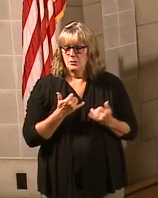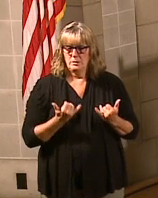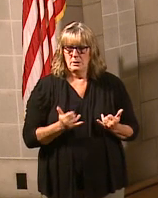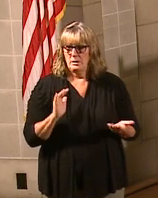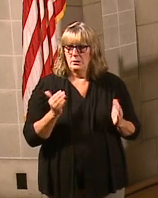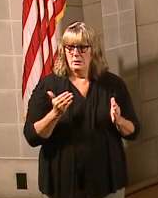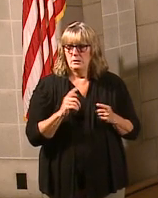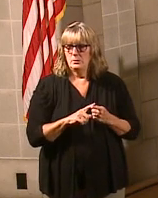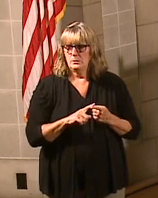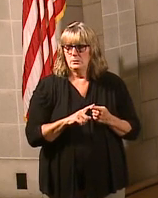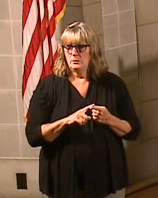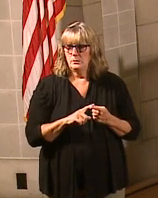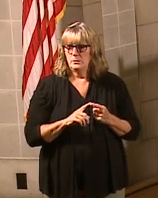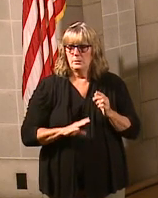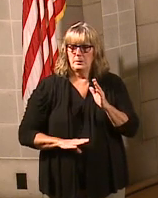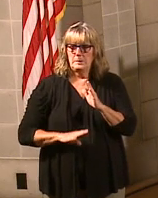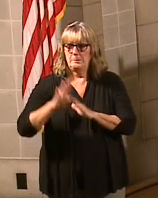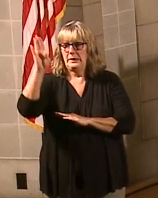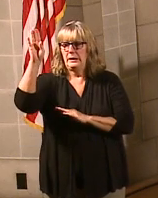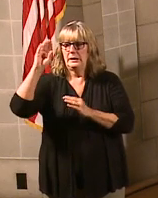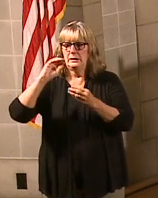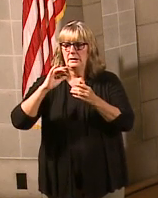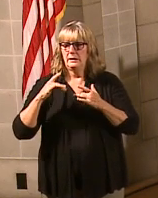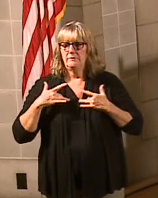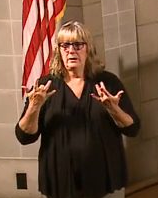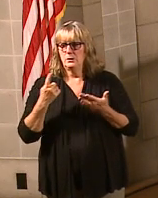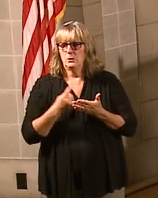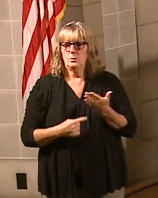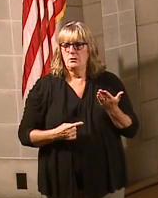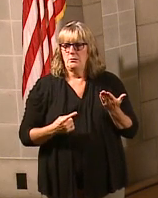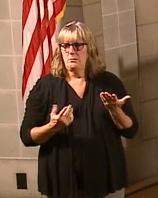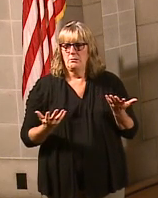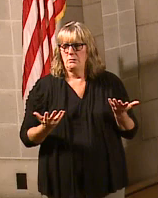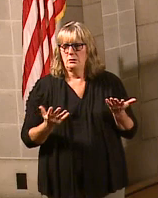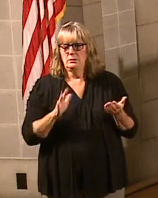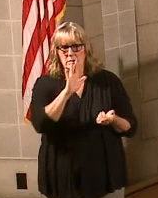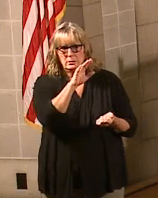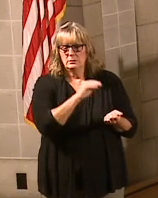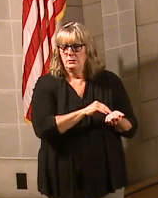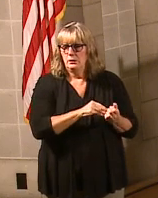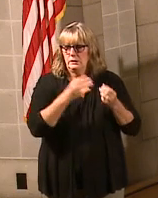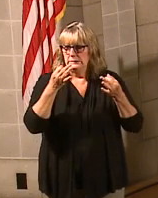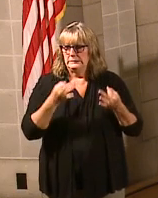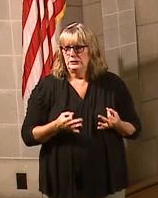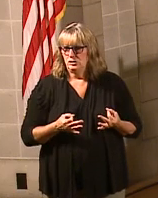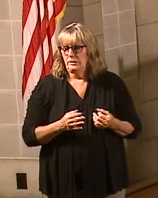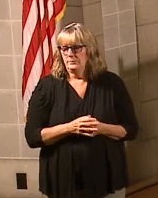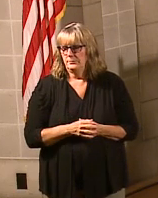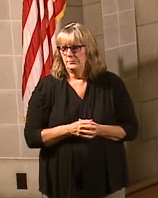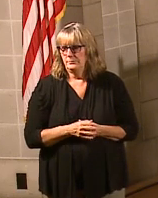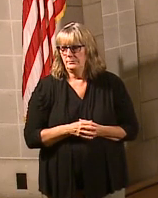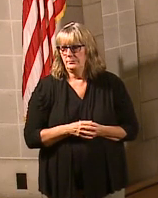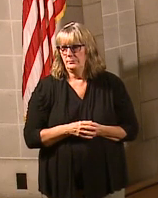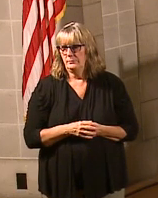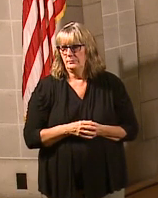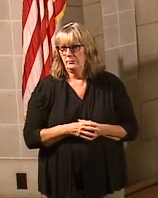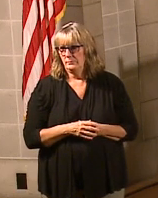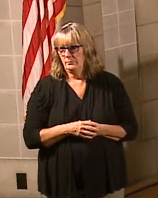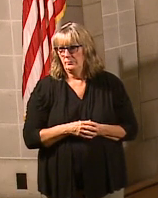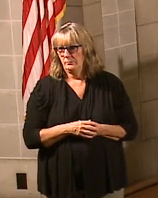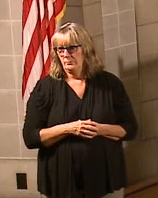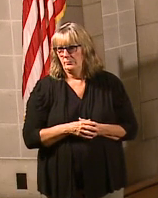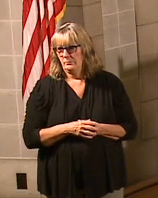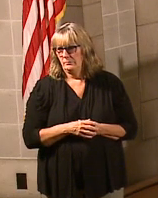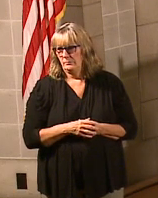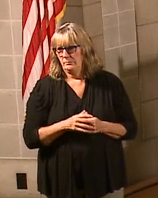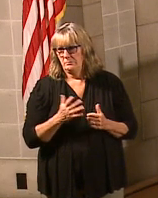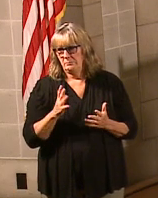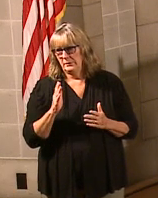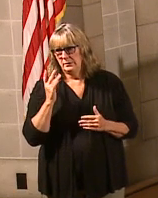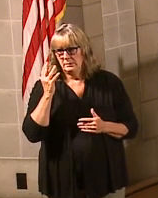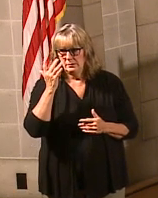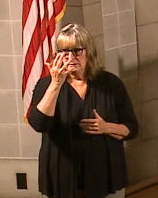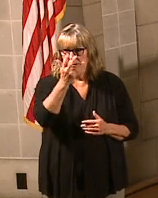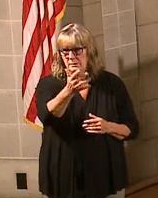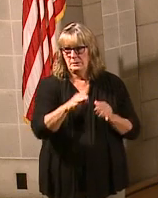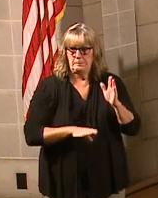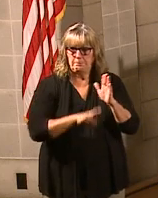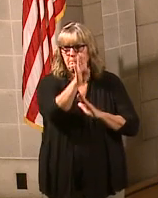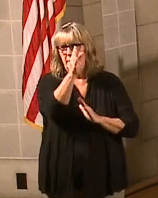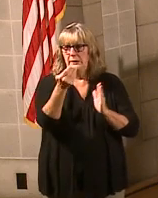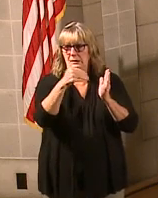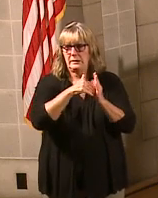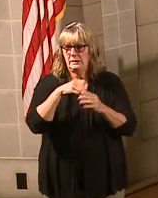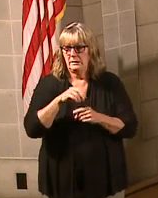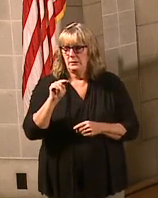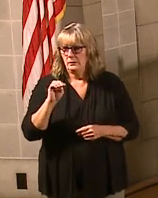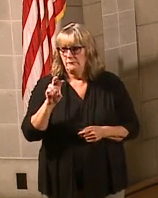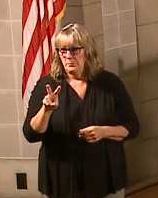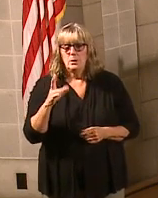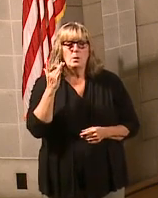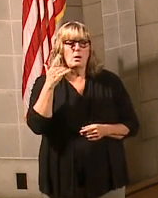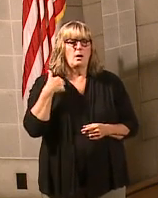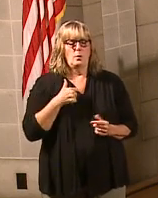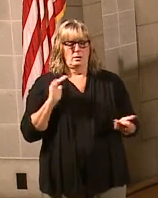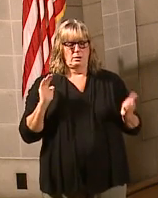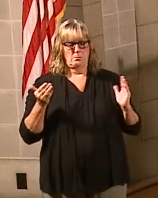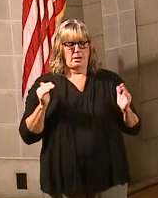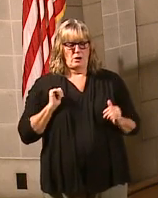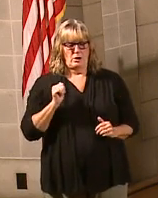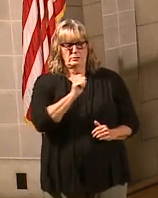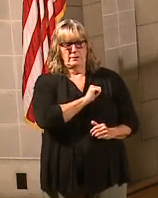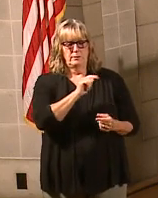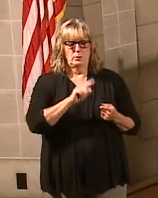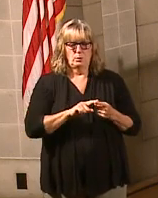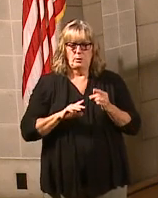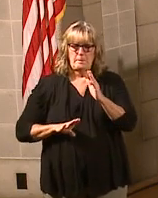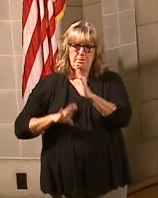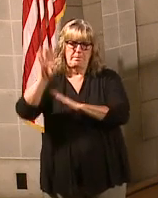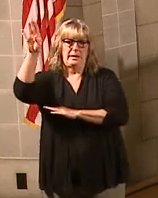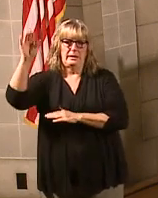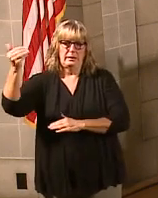THIS.